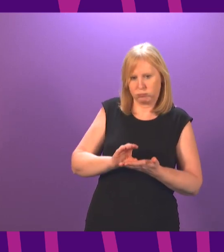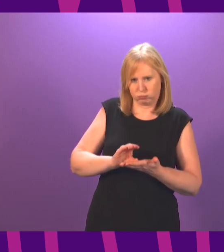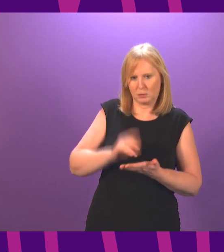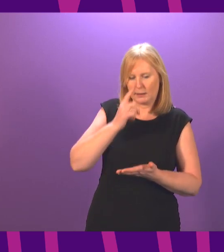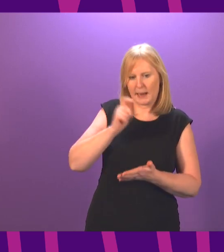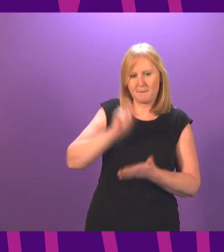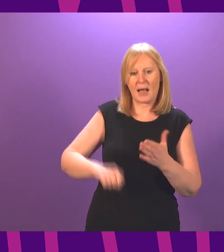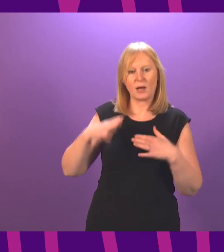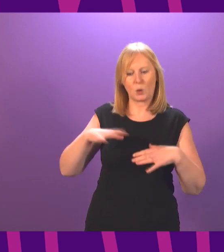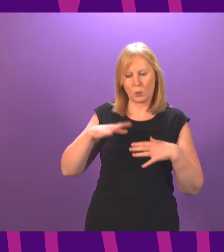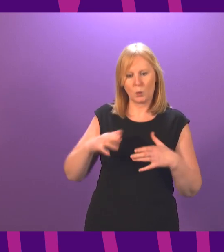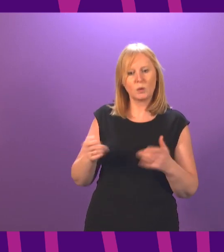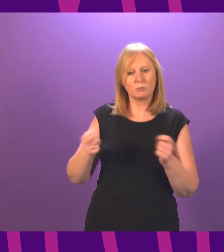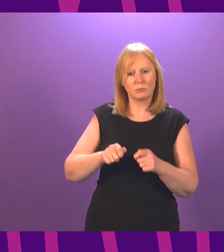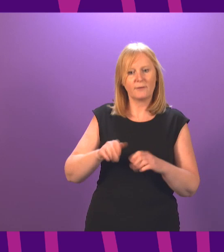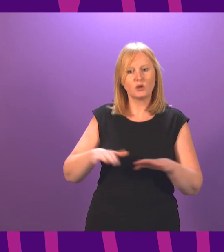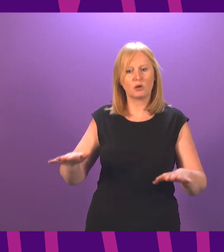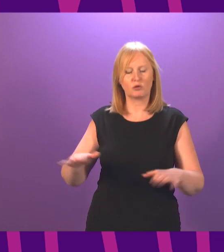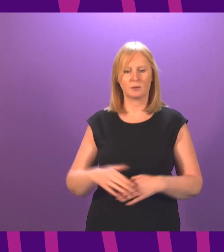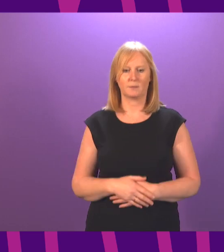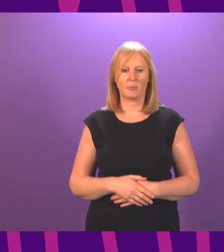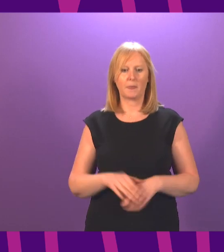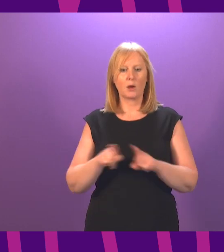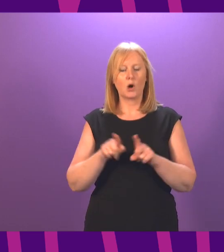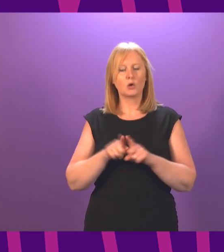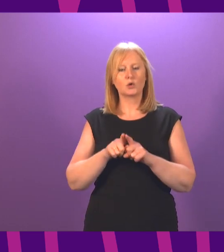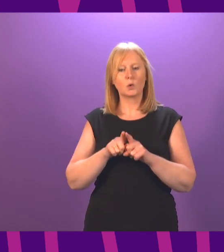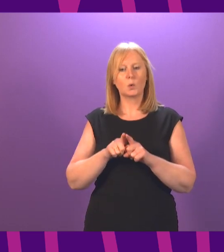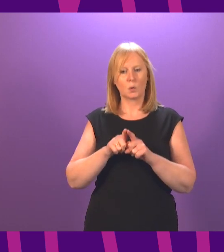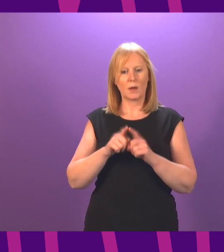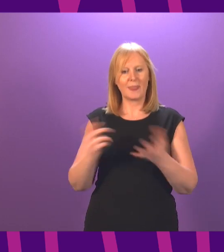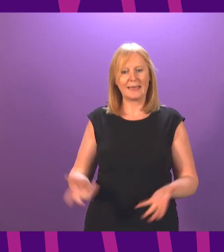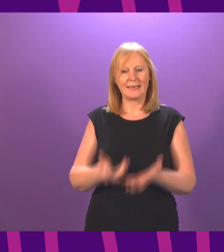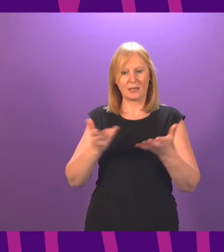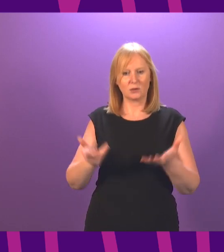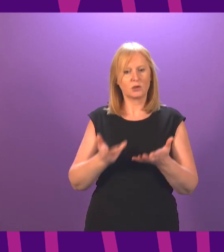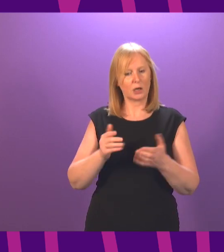we are in a pandemic. We also fund Virtual Nature School, which provides training and support to early learning